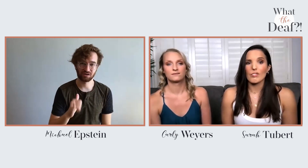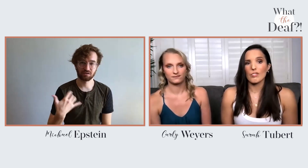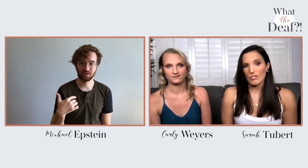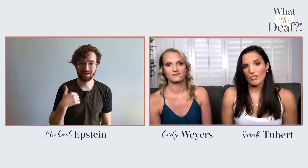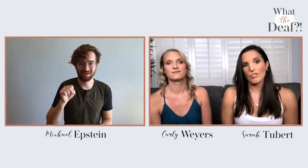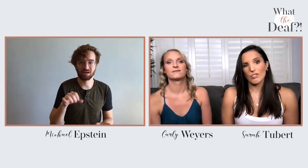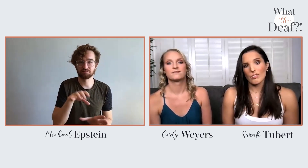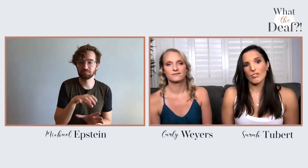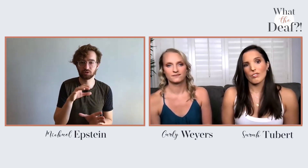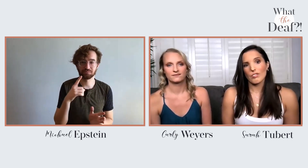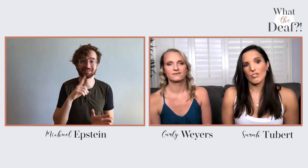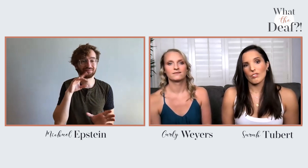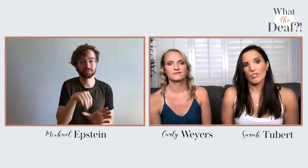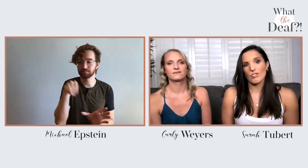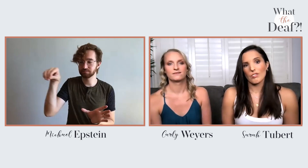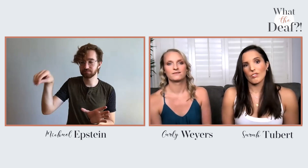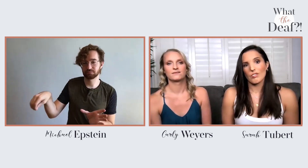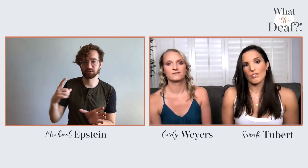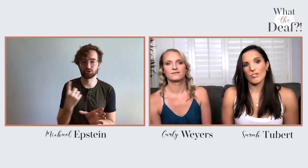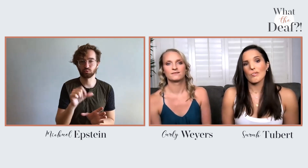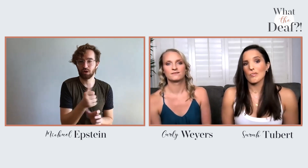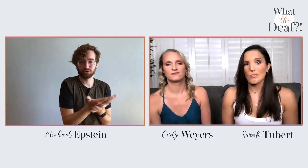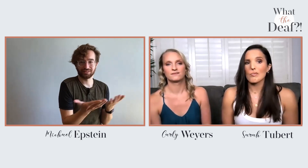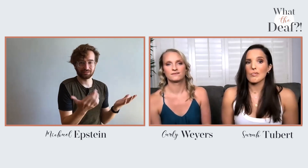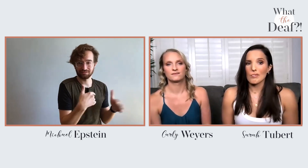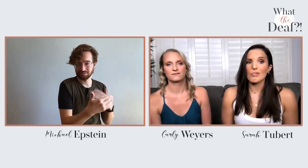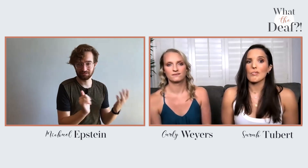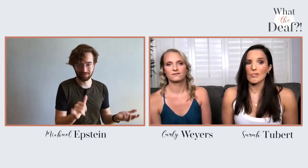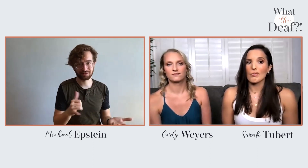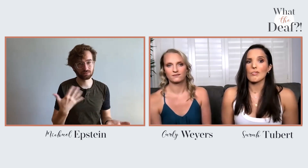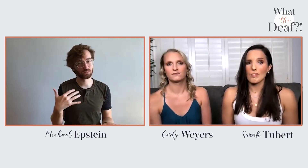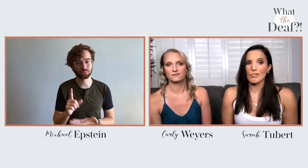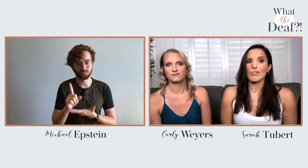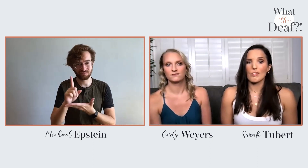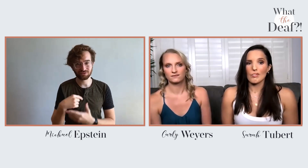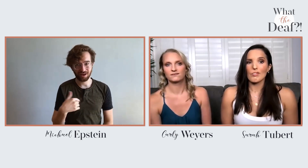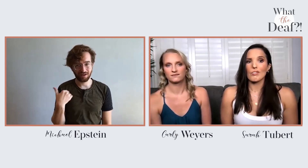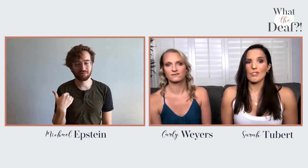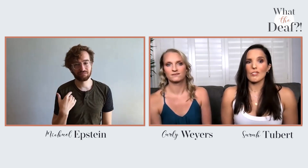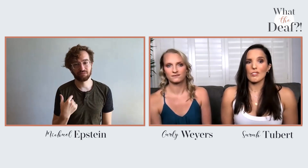I can choose to just put my deafness aside and focus on other things and that's another privilege that I have.